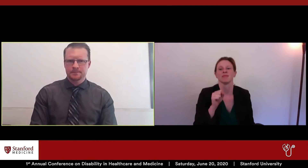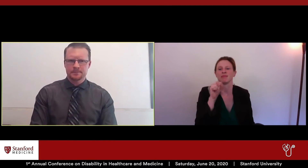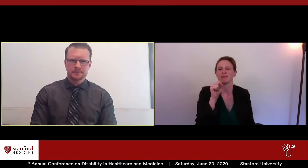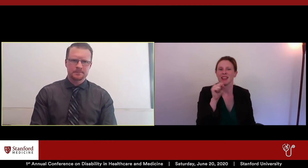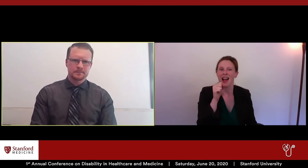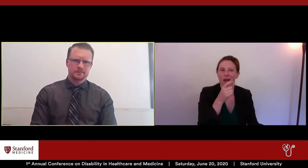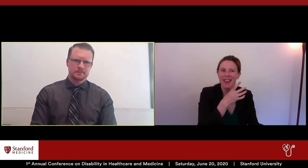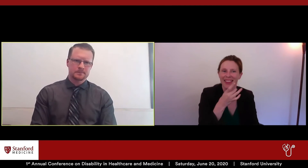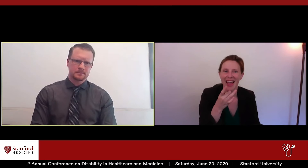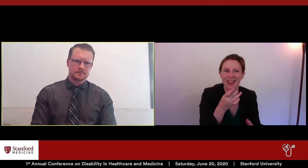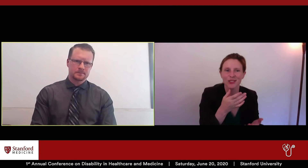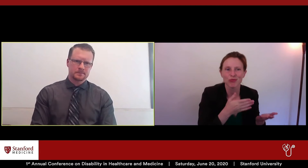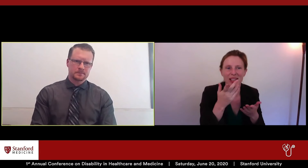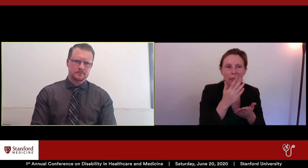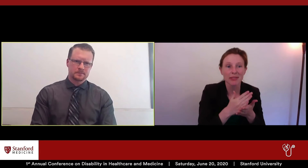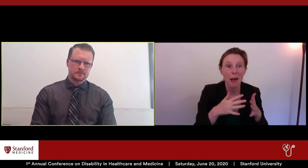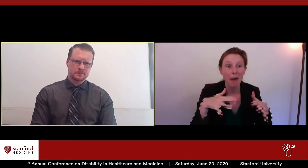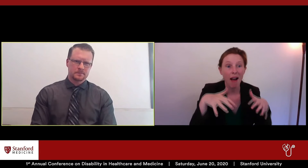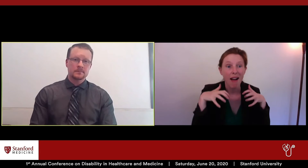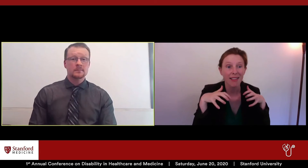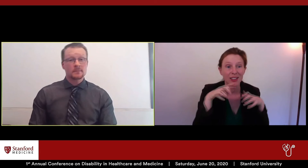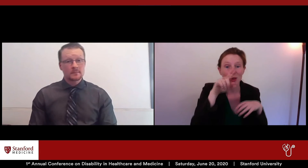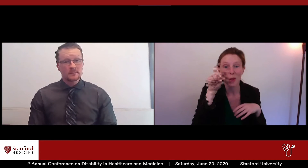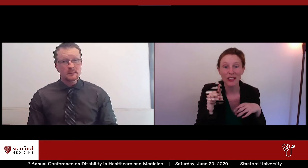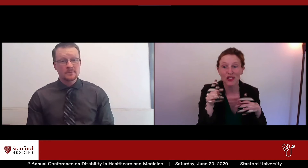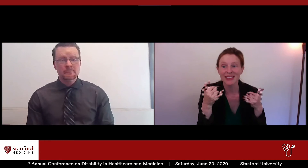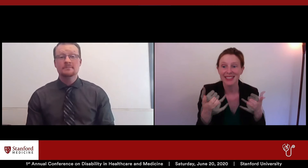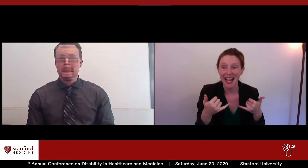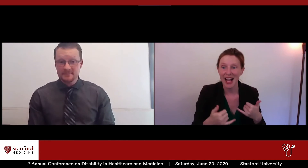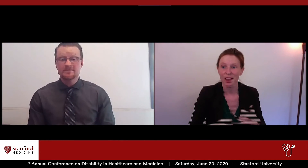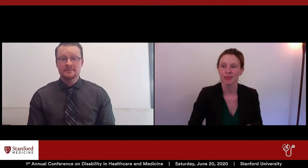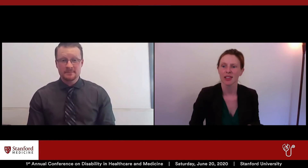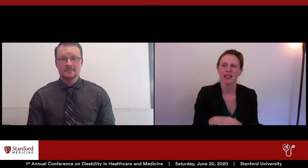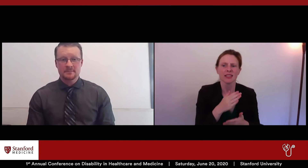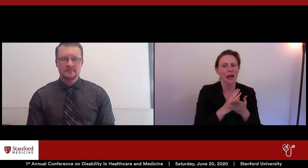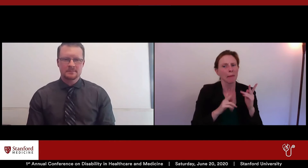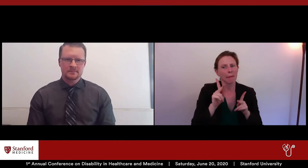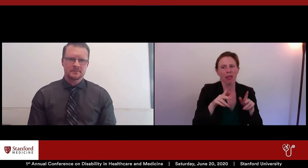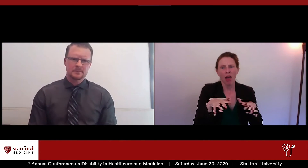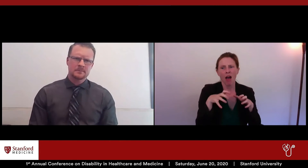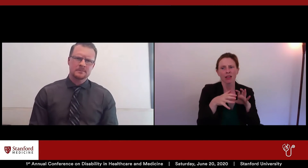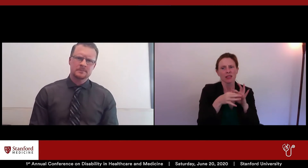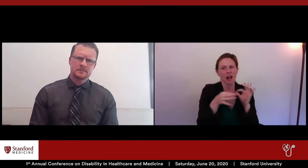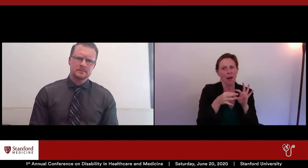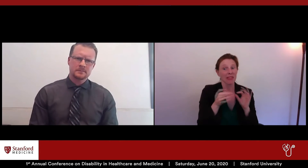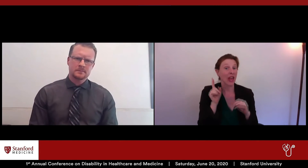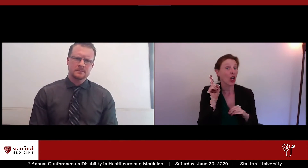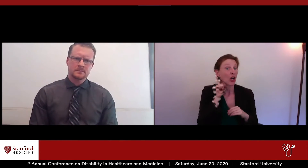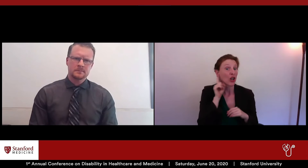and teach cultural humility in the institution. I am so glad you brought that up, which leads us to the audience questions.